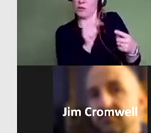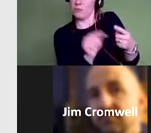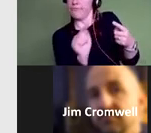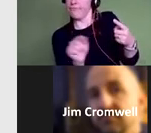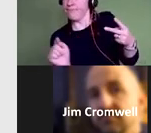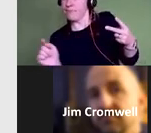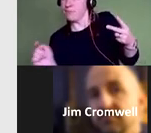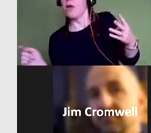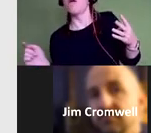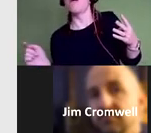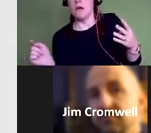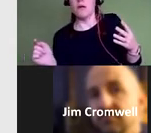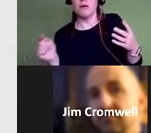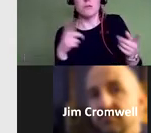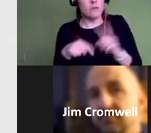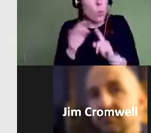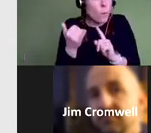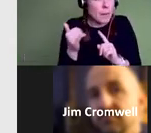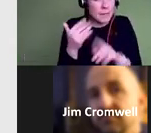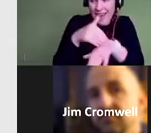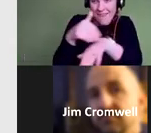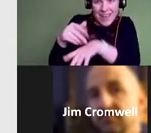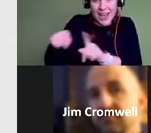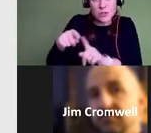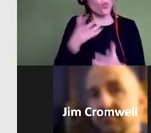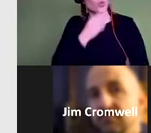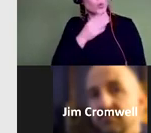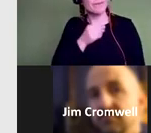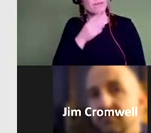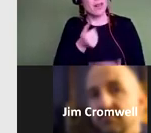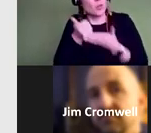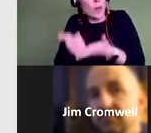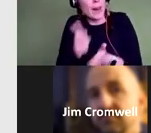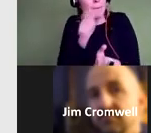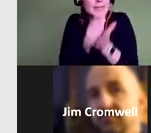sounds or images in close proximity that can be visually and auditory distracting? Do visual